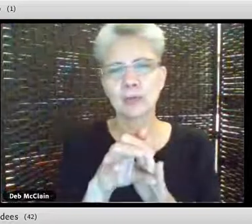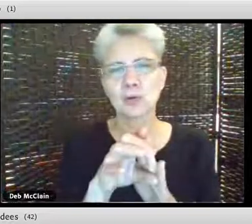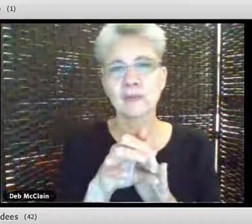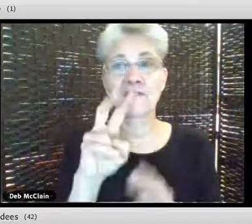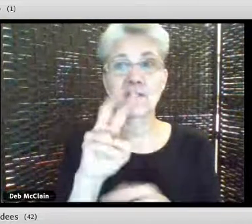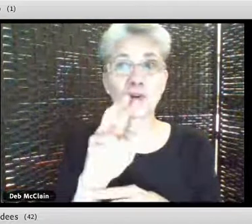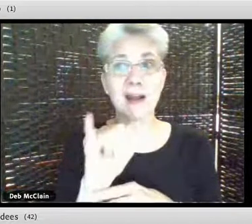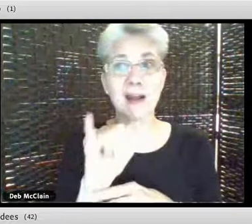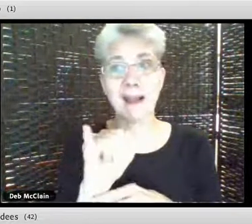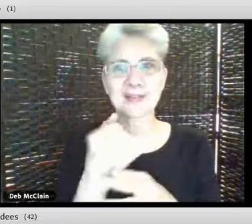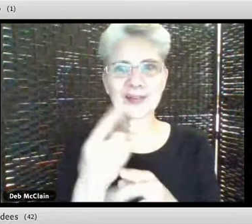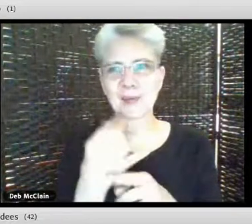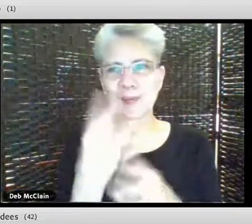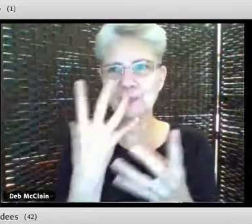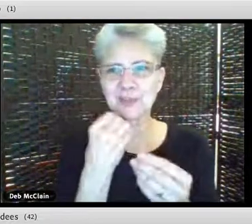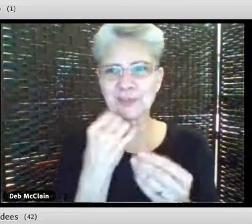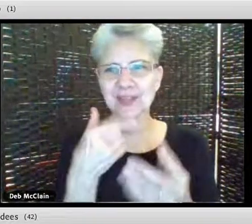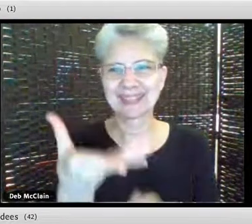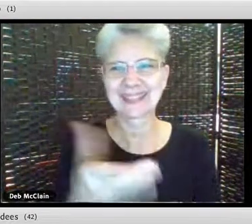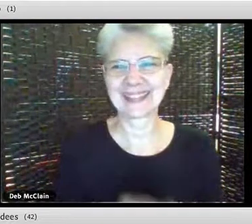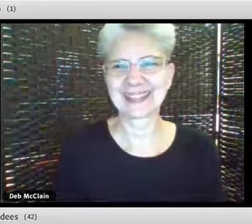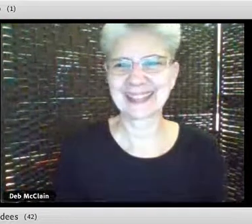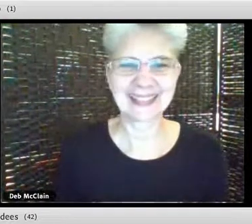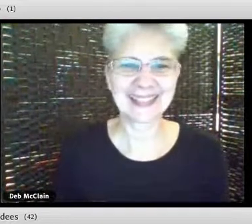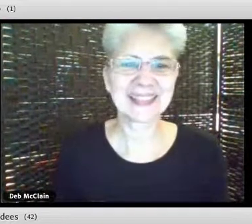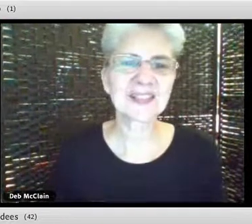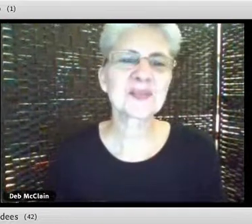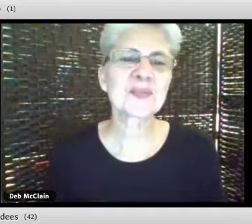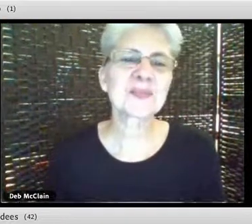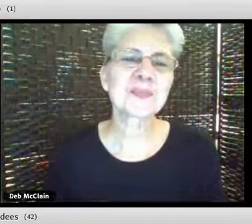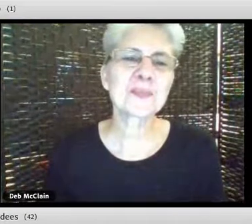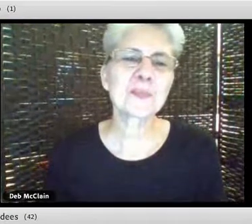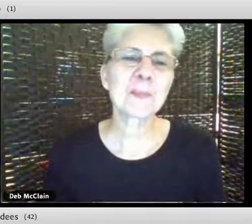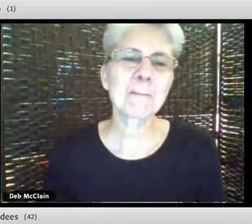but I just like this so much better, speak the picture of the Virgin Islands, right?